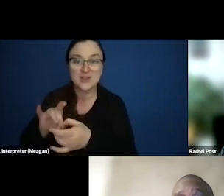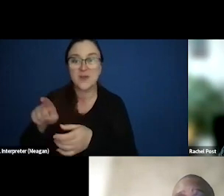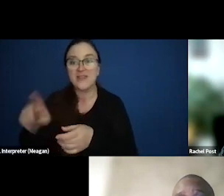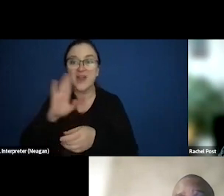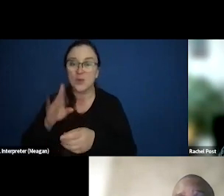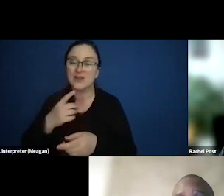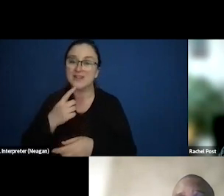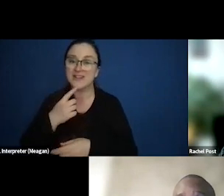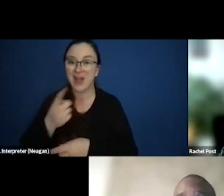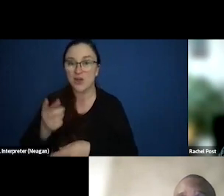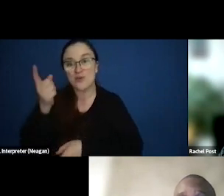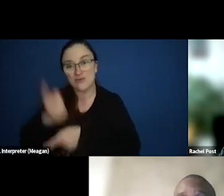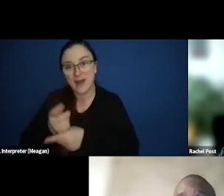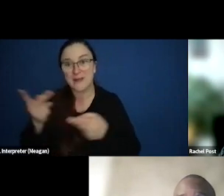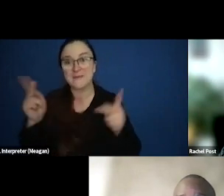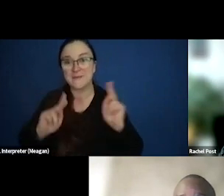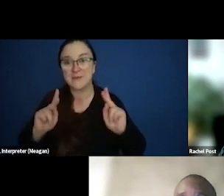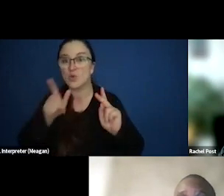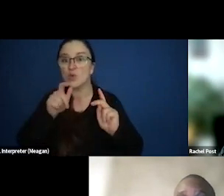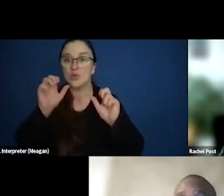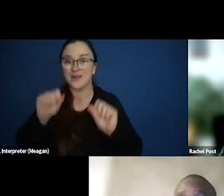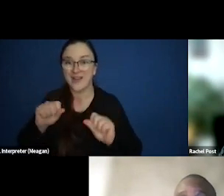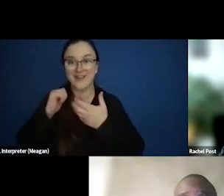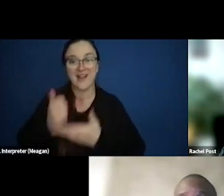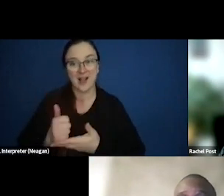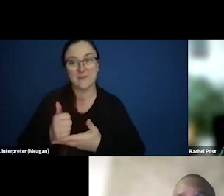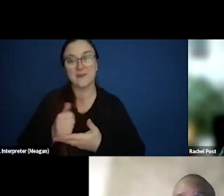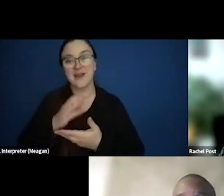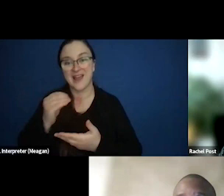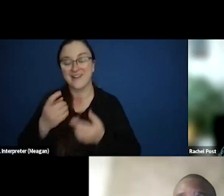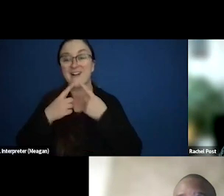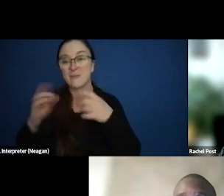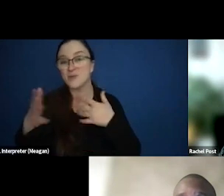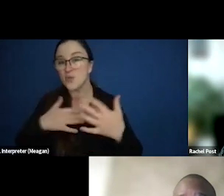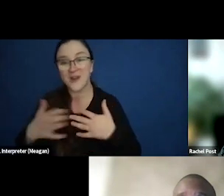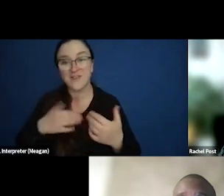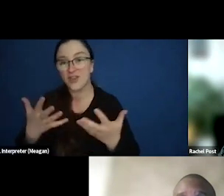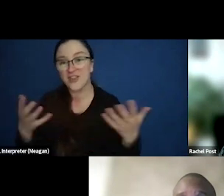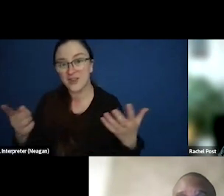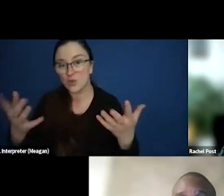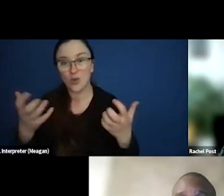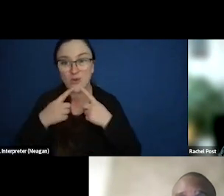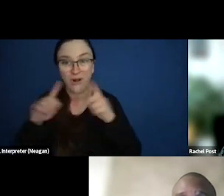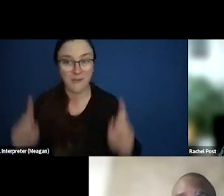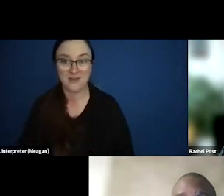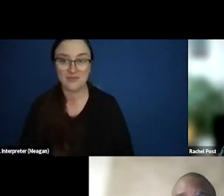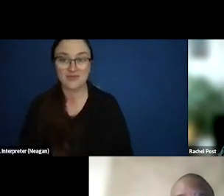to the proper people that can build a relationship to accomplish whatever purpose it is that you're wanting to accomplish.